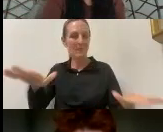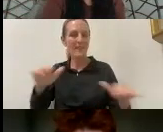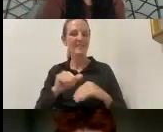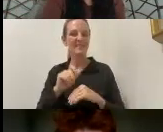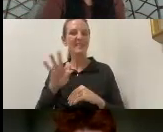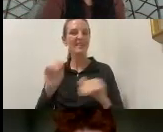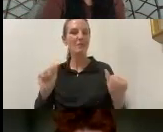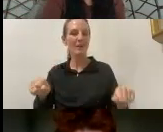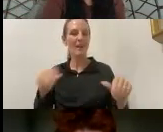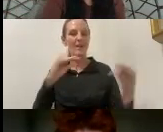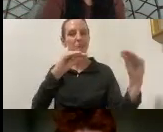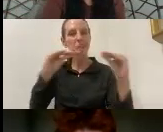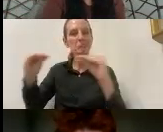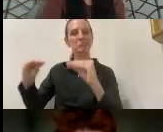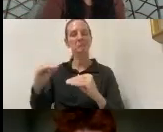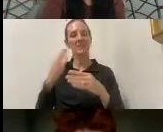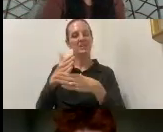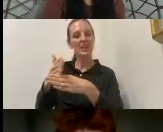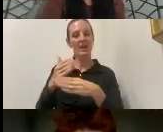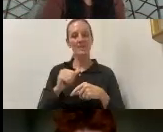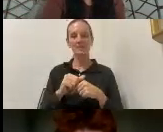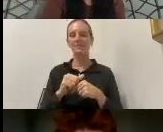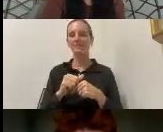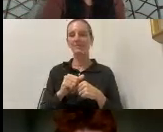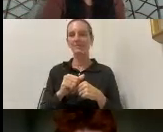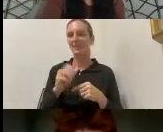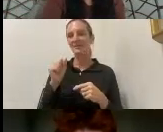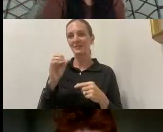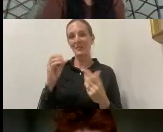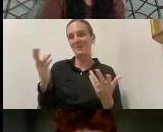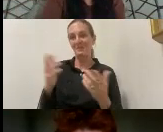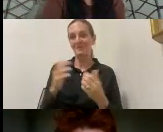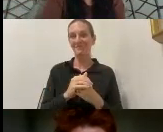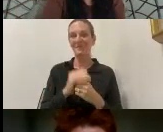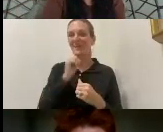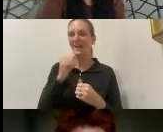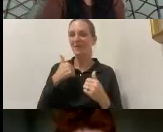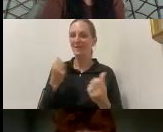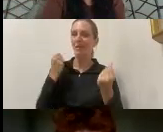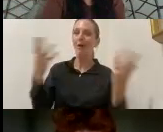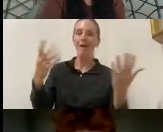That's, I didn't have much to say on it, so.